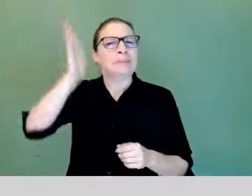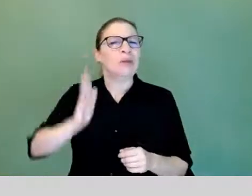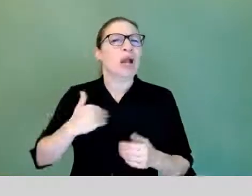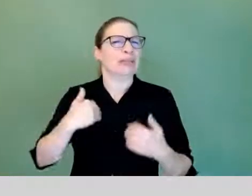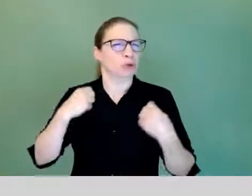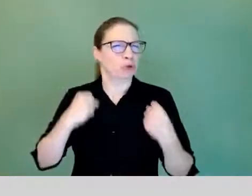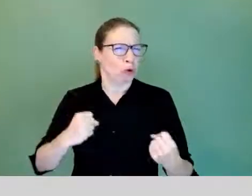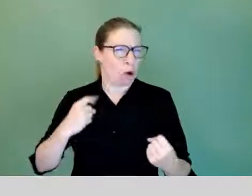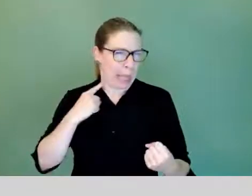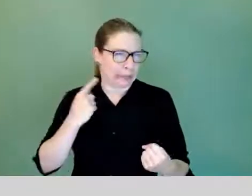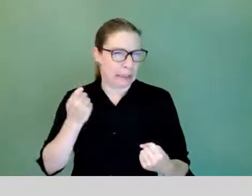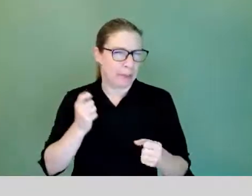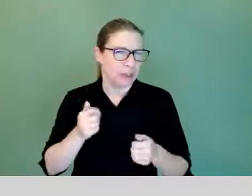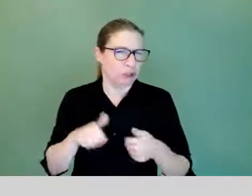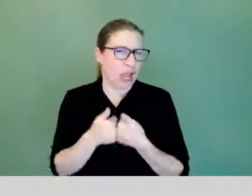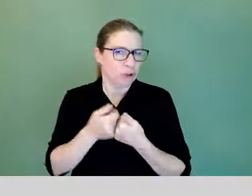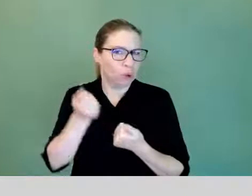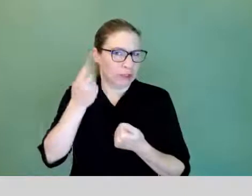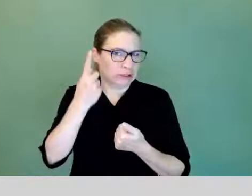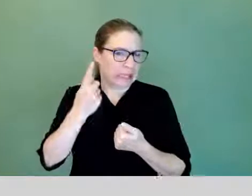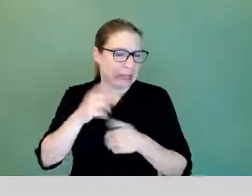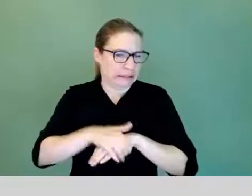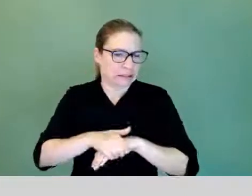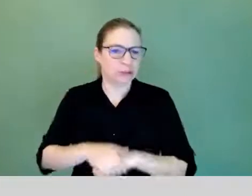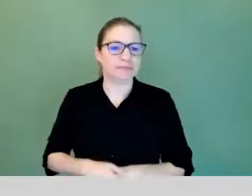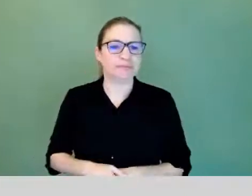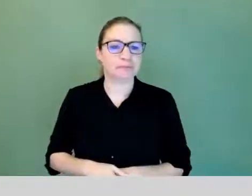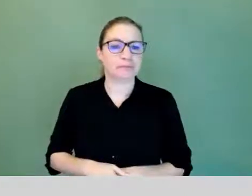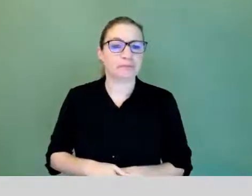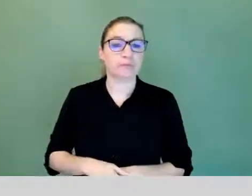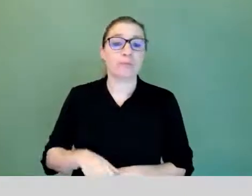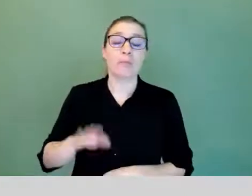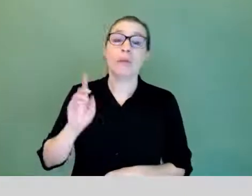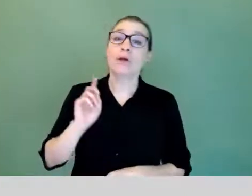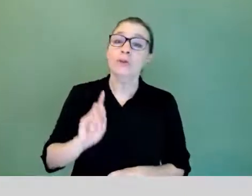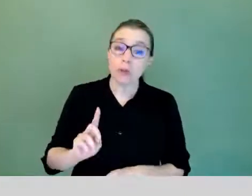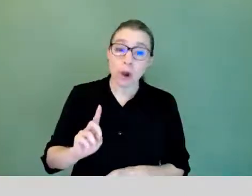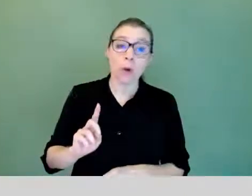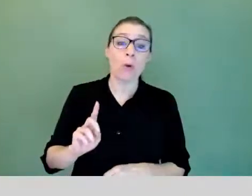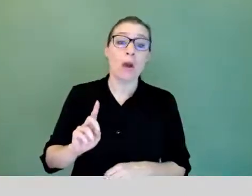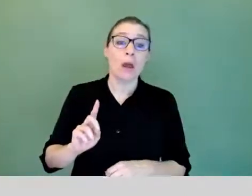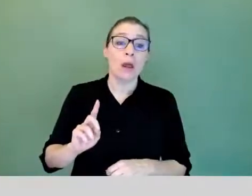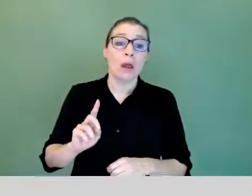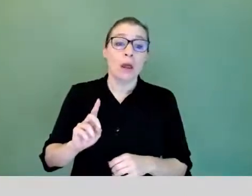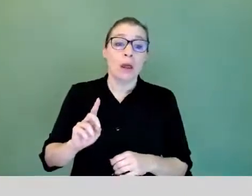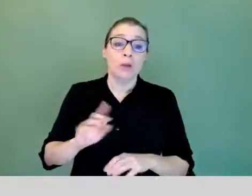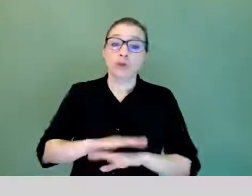Now don't store sensitive data unnecessarily. So discard it as soon as possible.